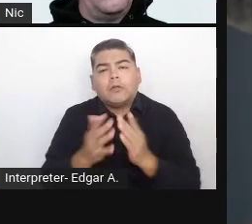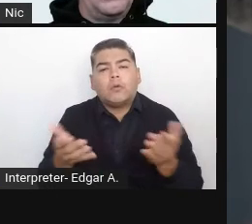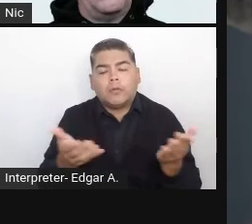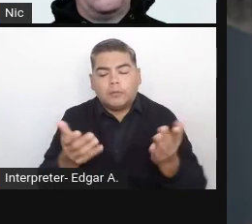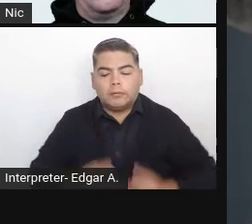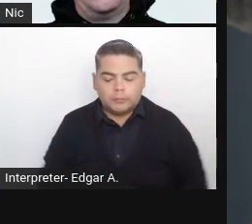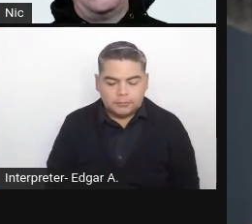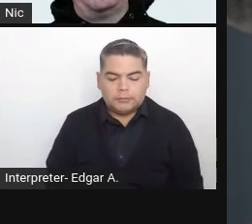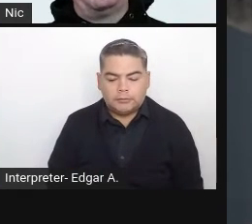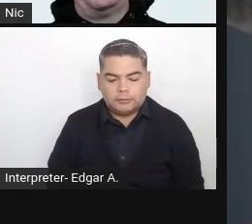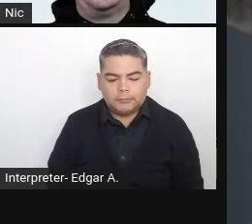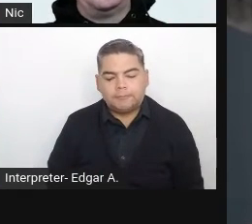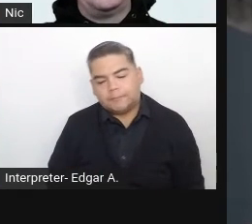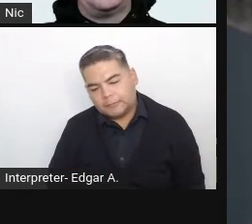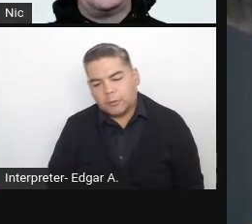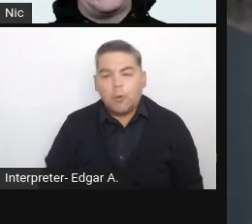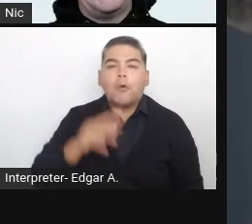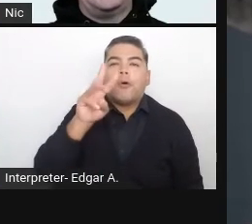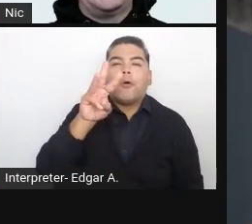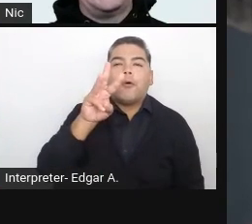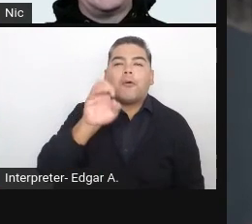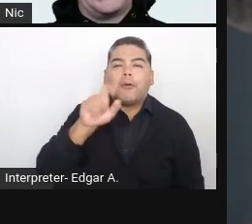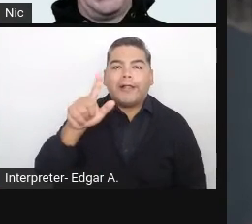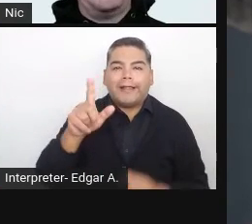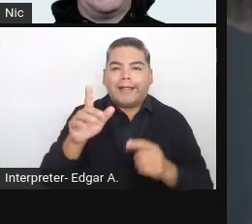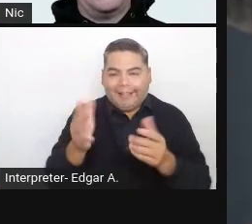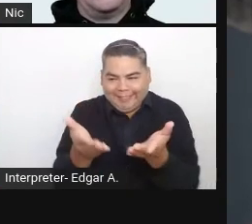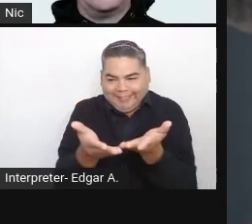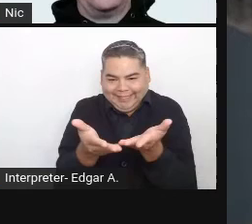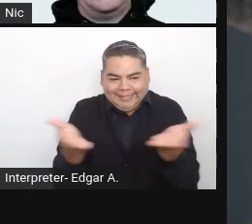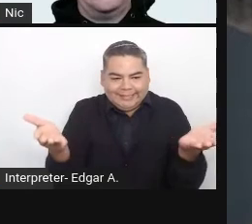we're going to change this thing because we need